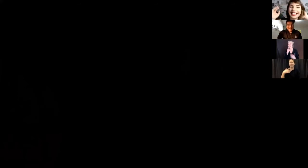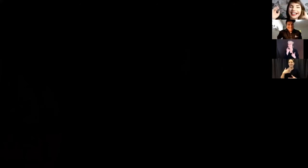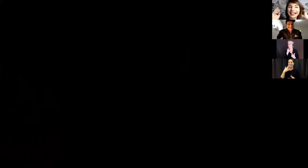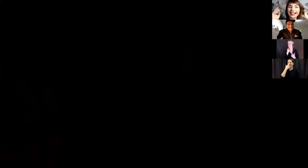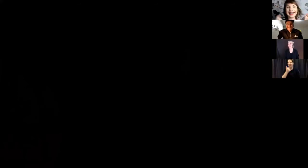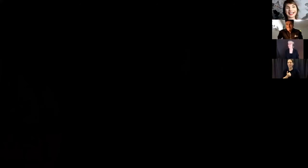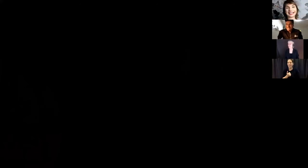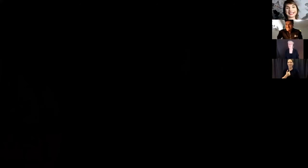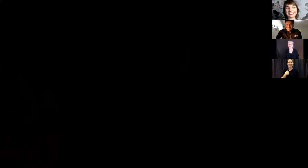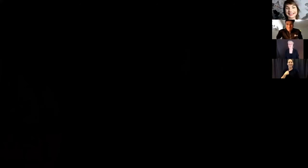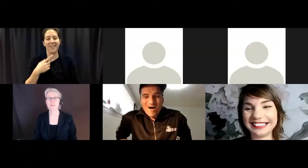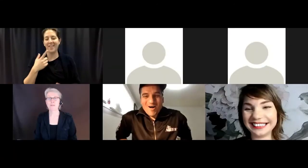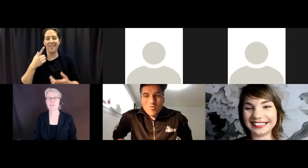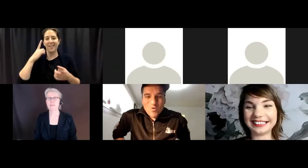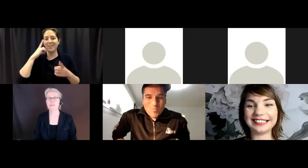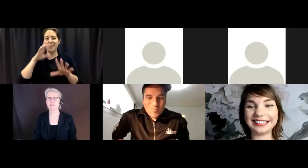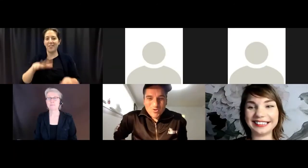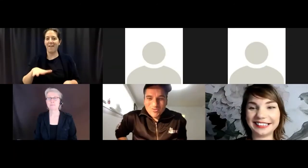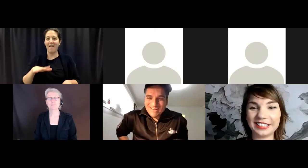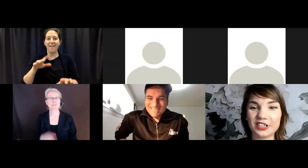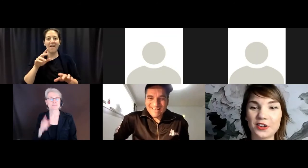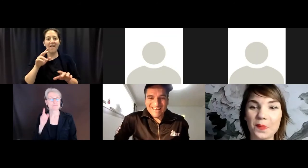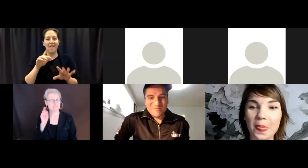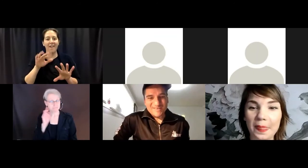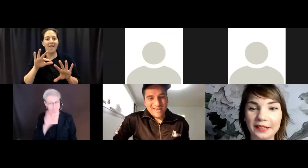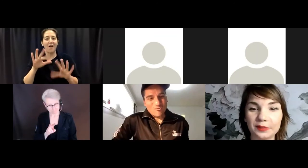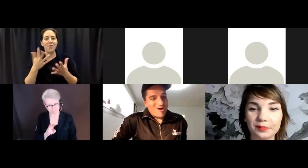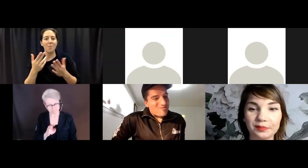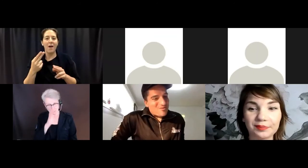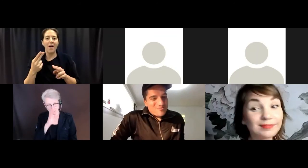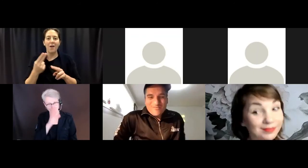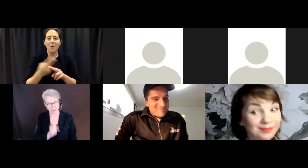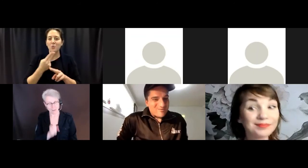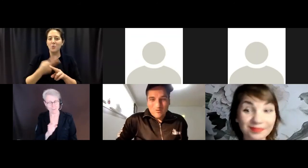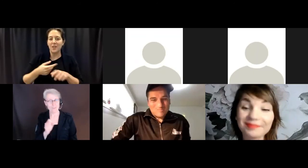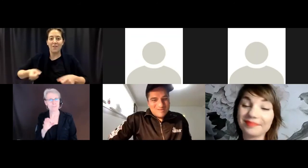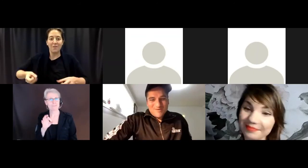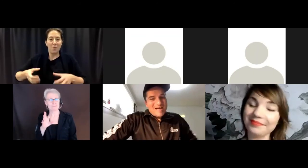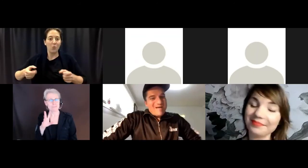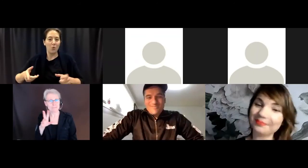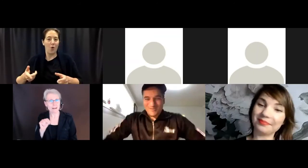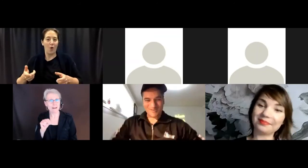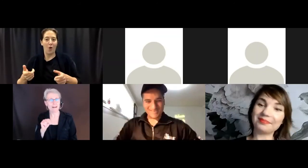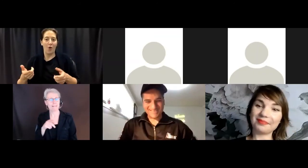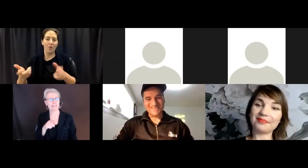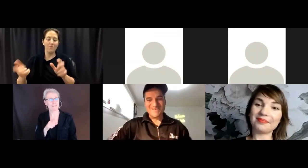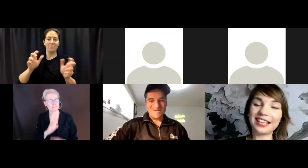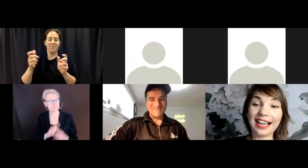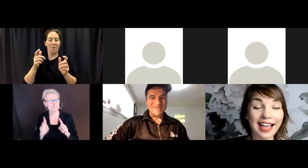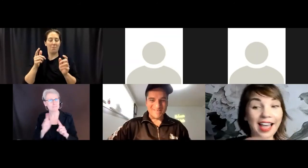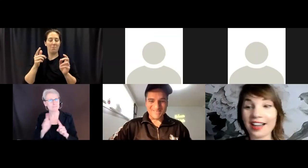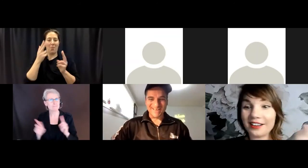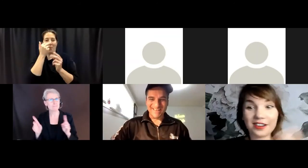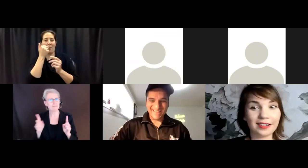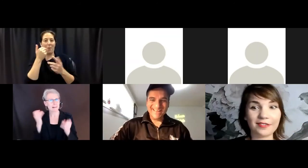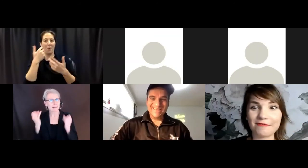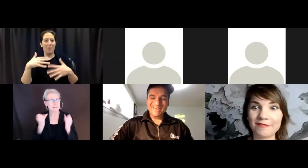SO FUN. >> Luca: I REALLY LOVE TO SEE HOW YOU CAN USE THESE WHEELCHAIRS IN A VERY, VERY